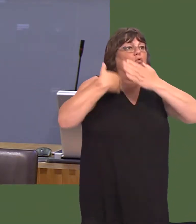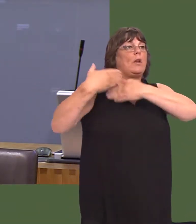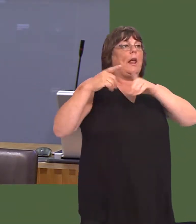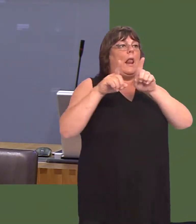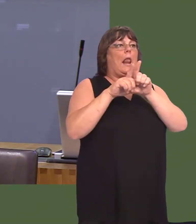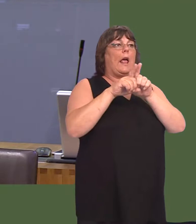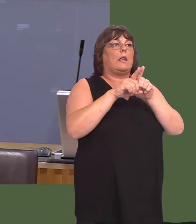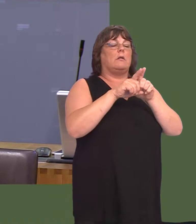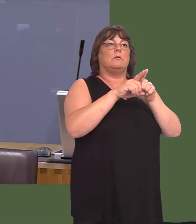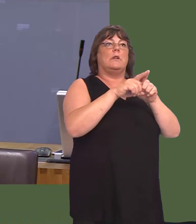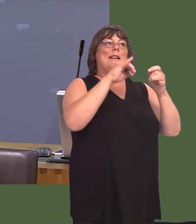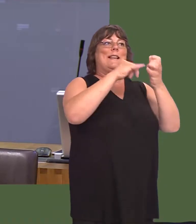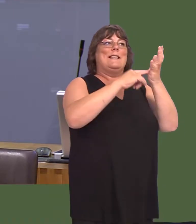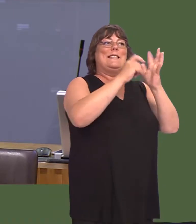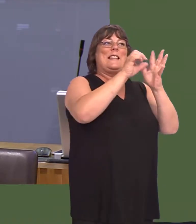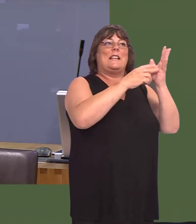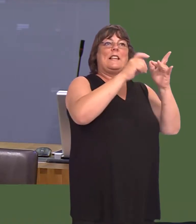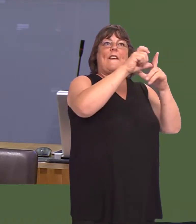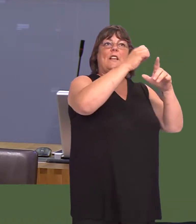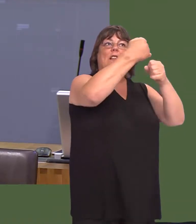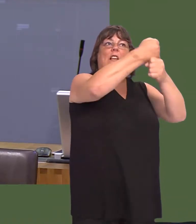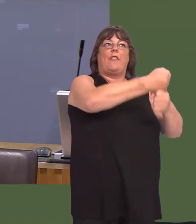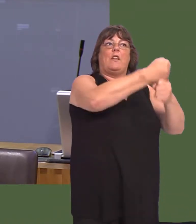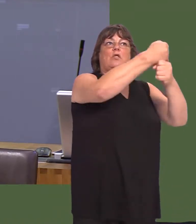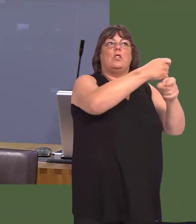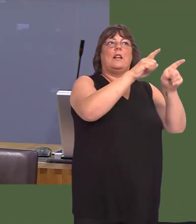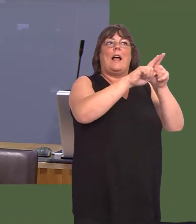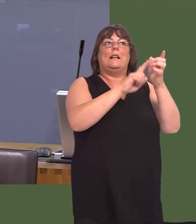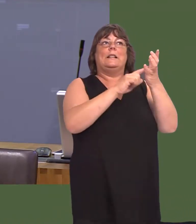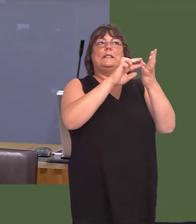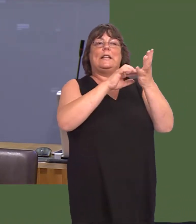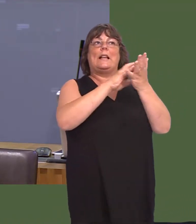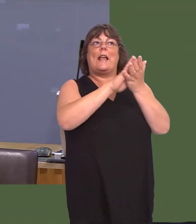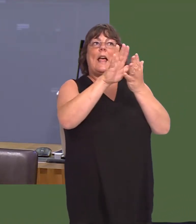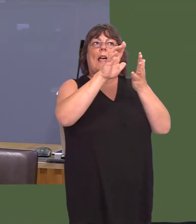Davidís cathedral and Castell Henllys et cetera.